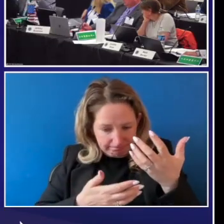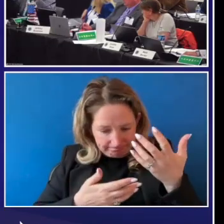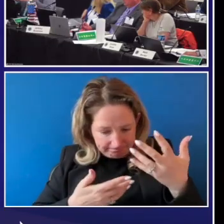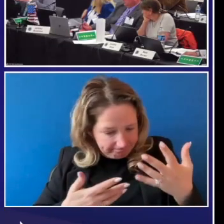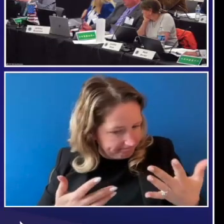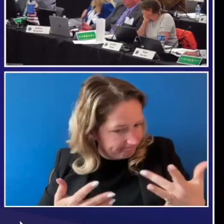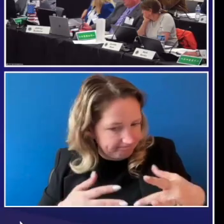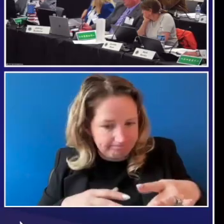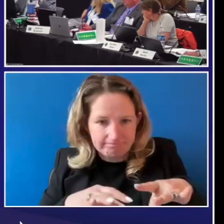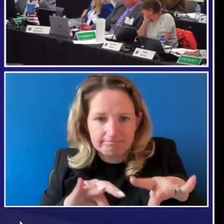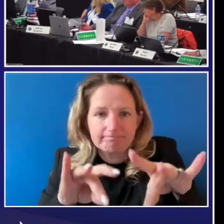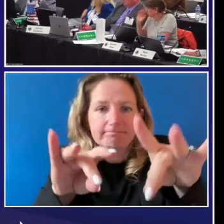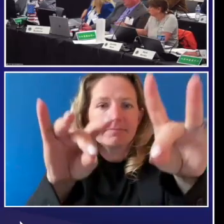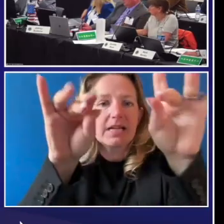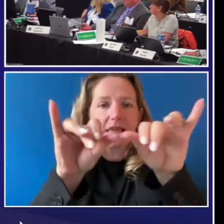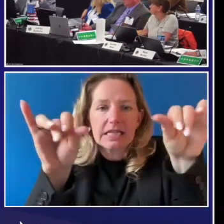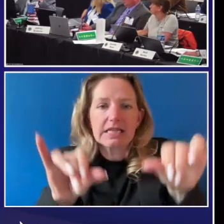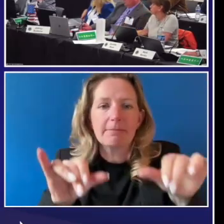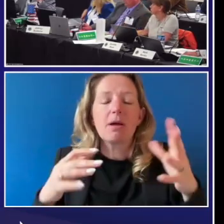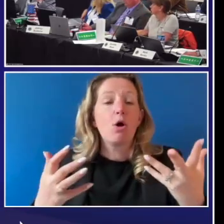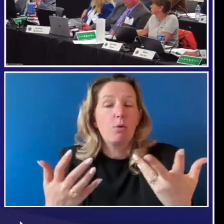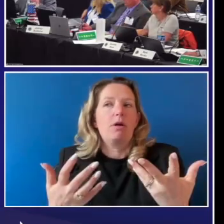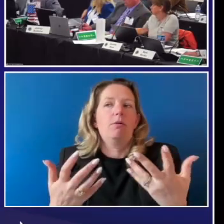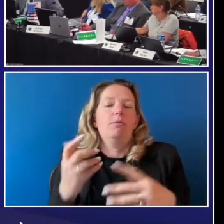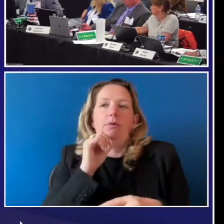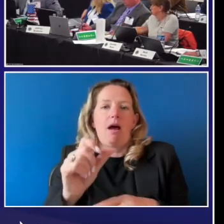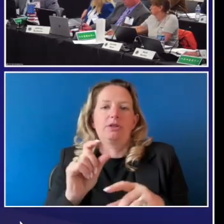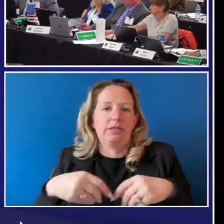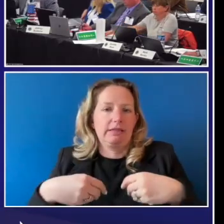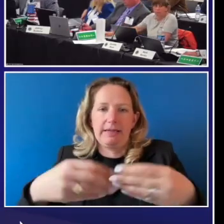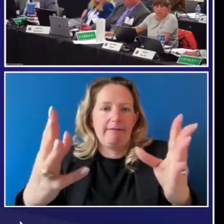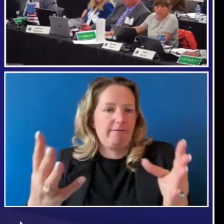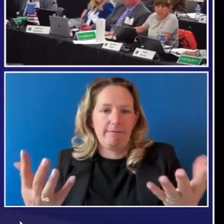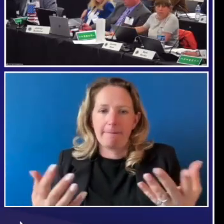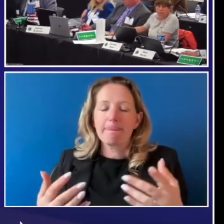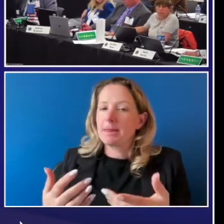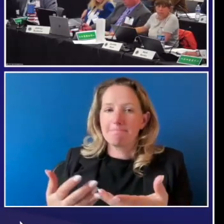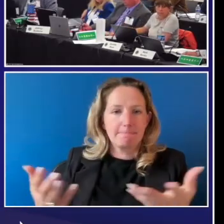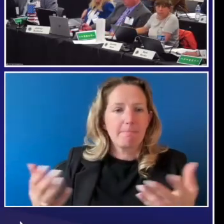without any history of statesmanship behind them. I welcome a final thought from the department, and that if Magnus,